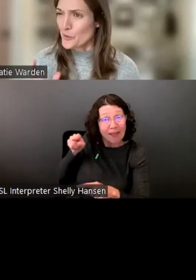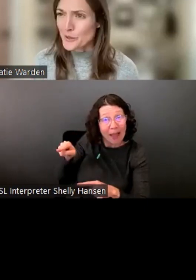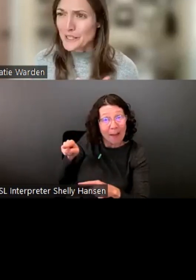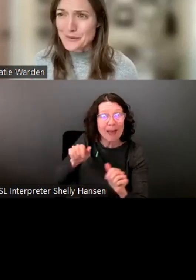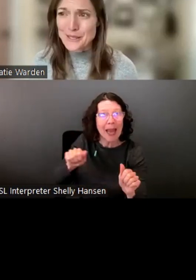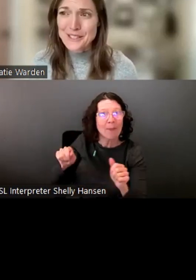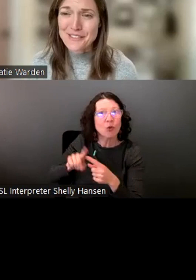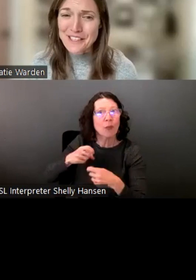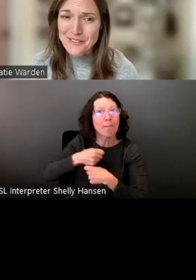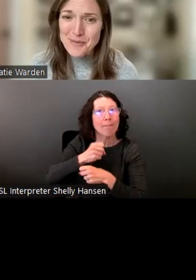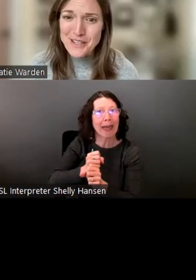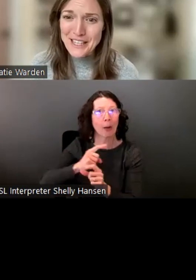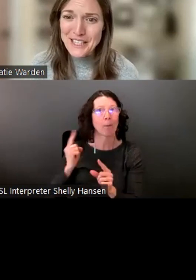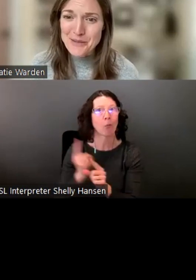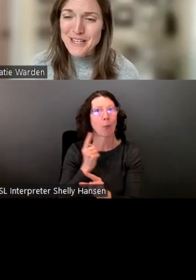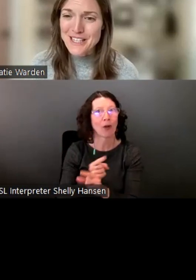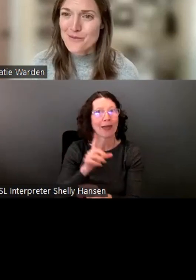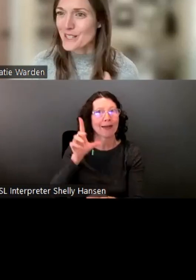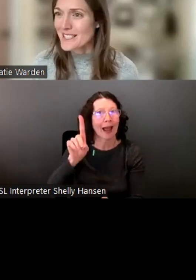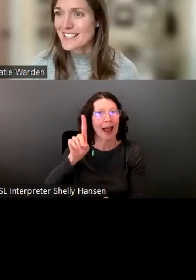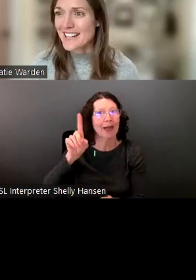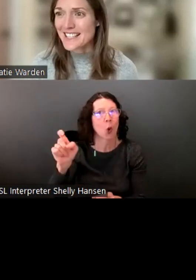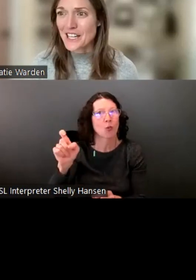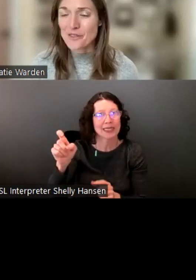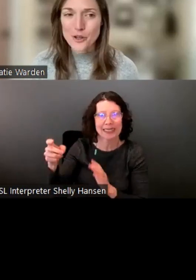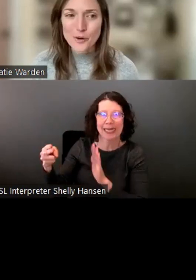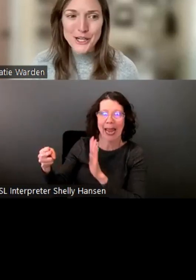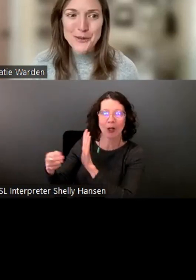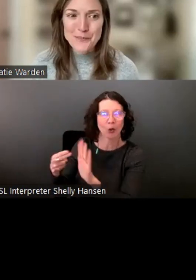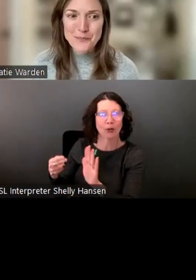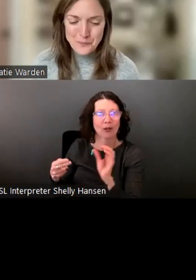So what does effective communication mean? What does the ADA require?